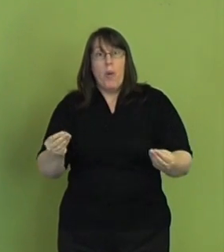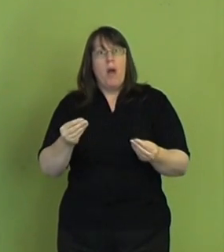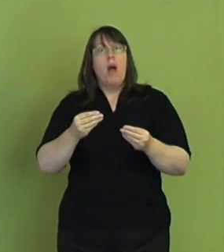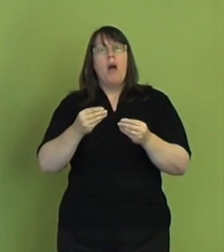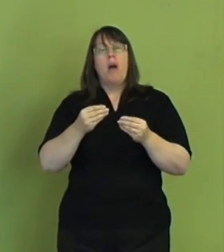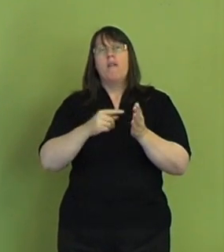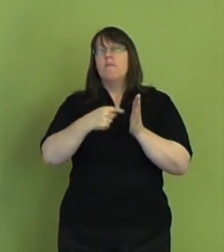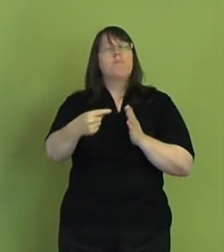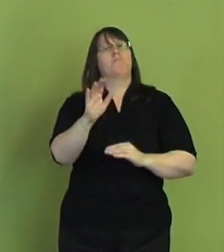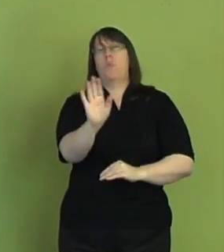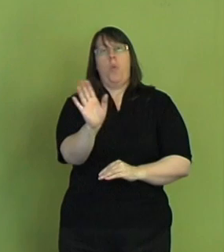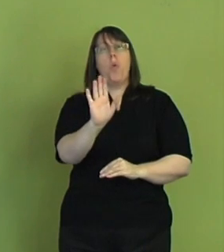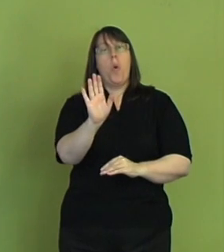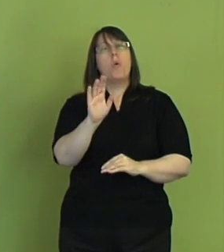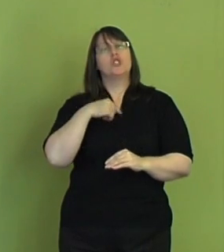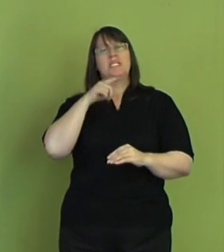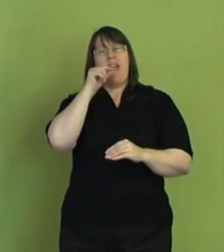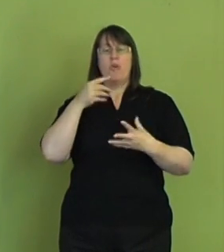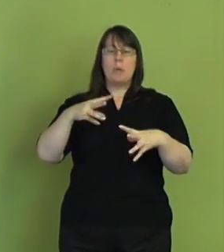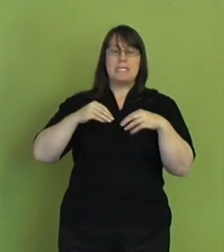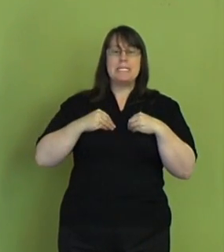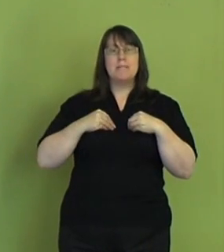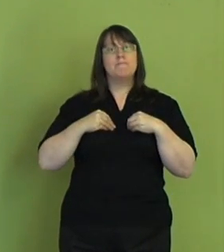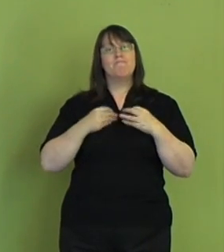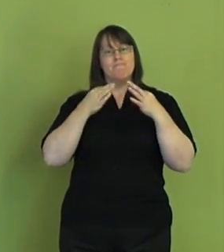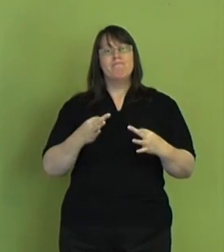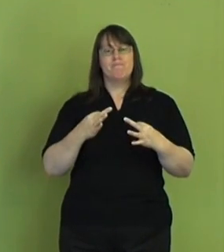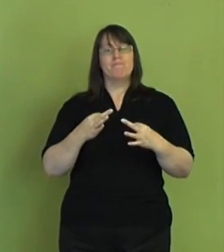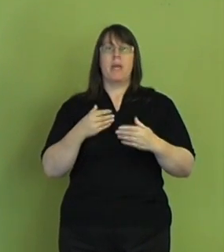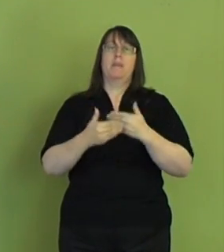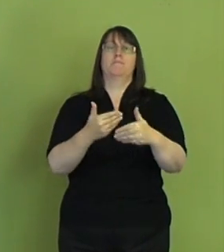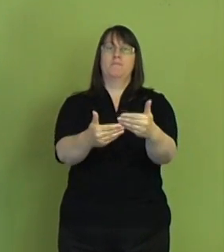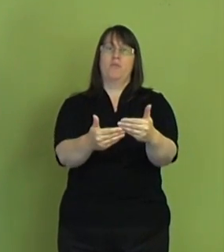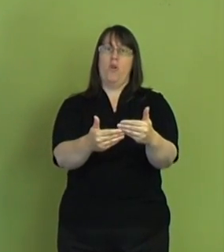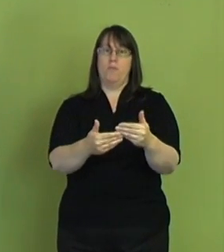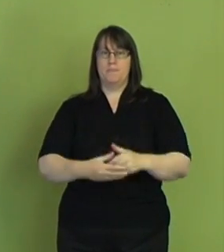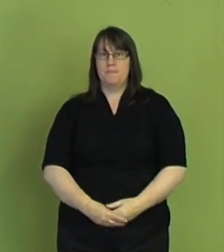as opposed to a complete resolution of the issue.